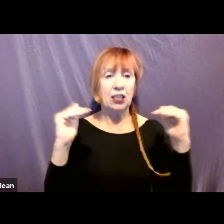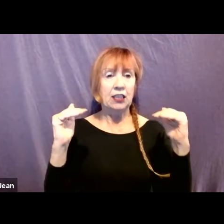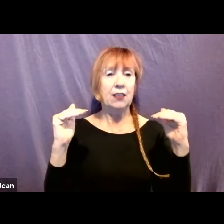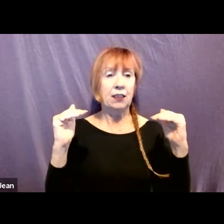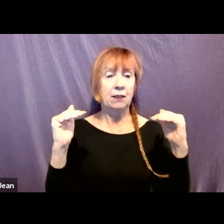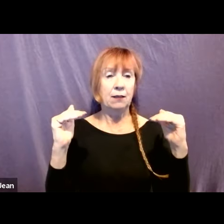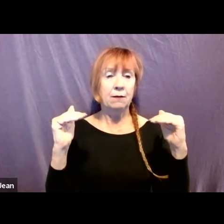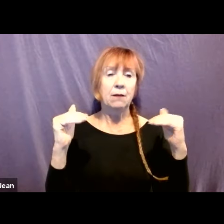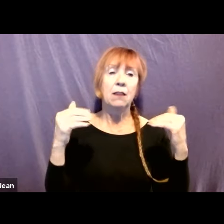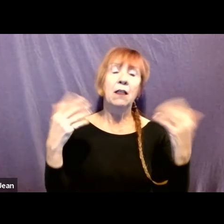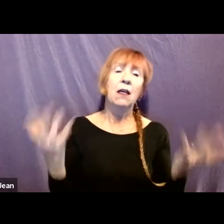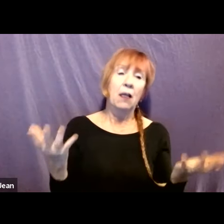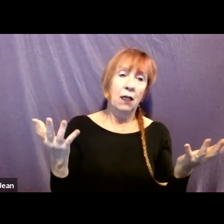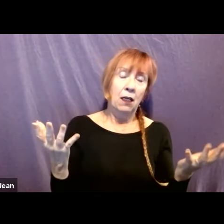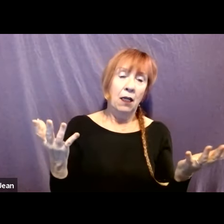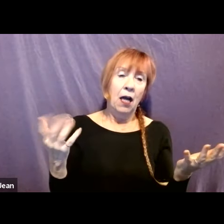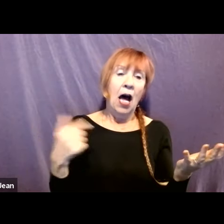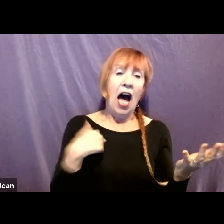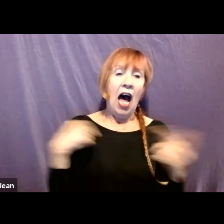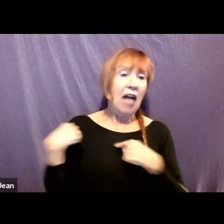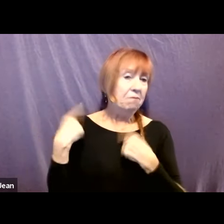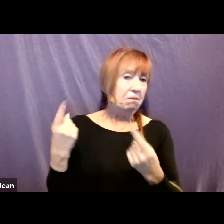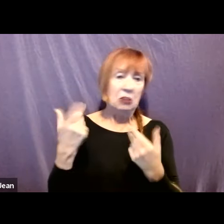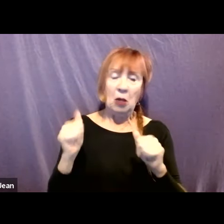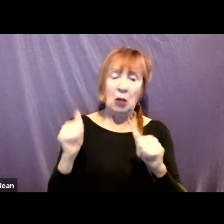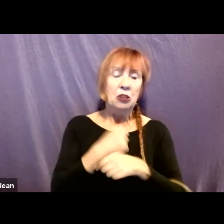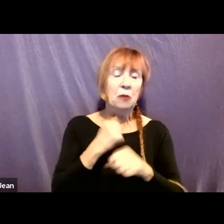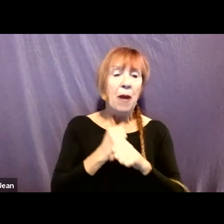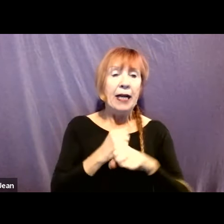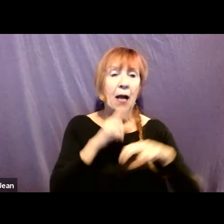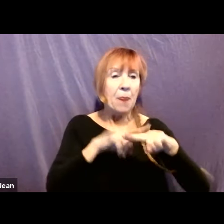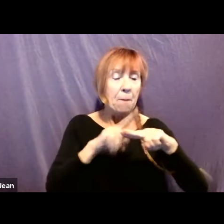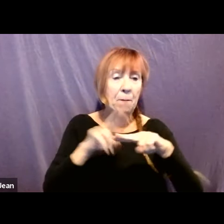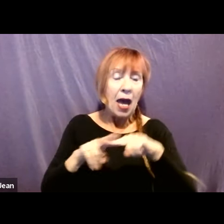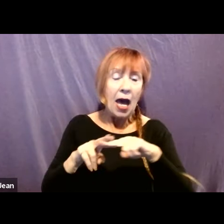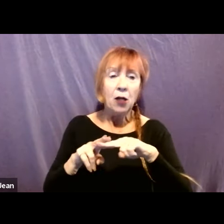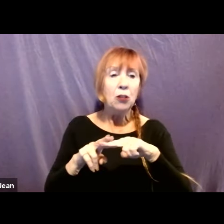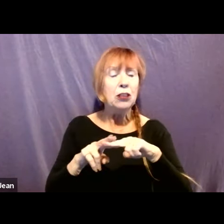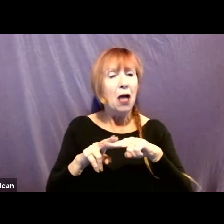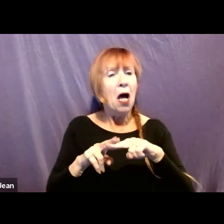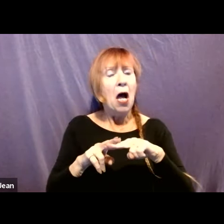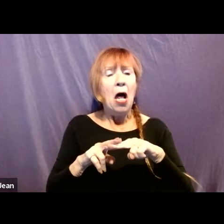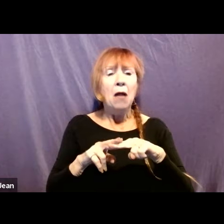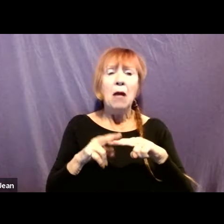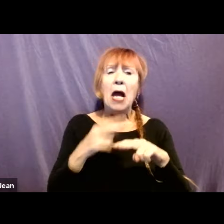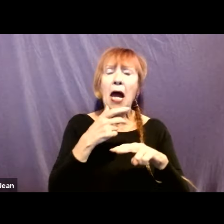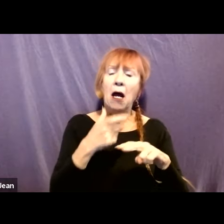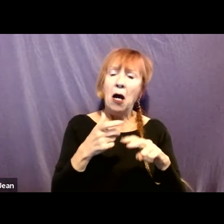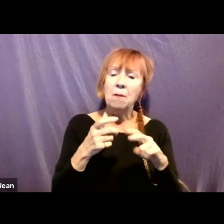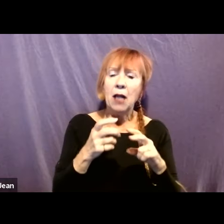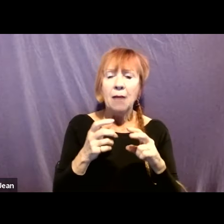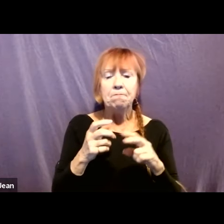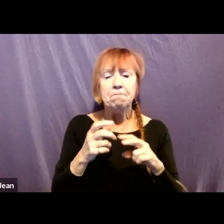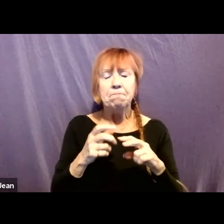Look, I've been trying to make these panels timeless with the discussions. I'd love to think, in three, five, or 10 years from now,